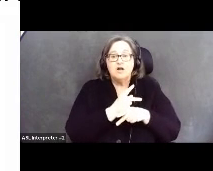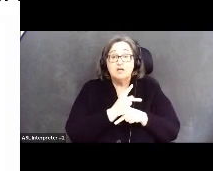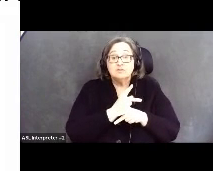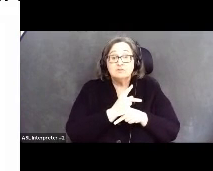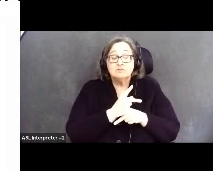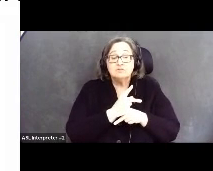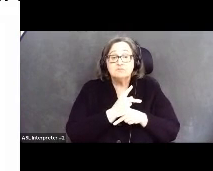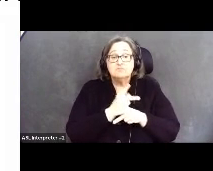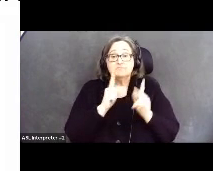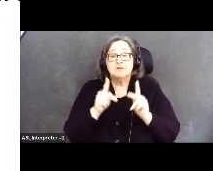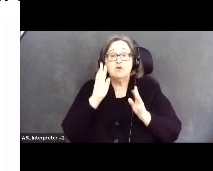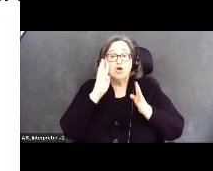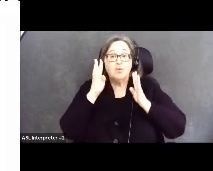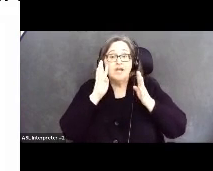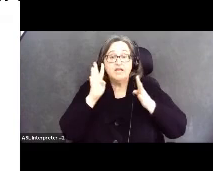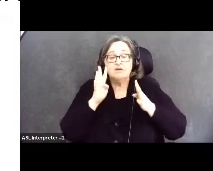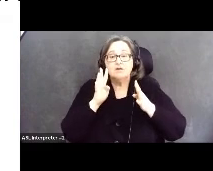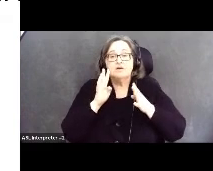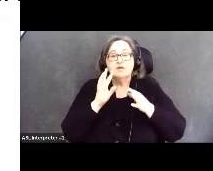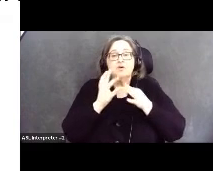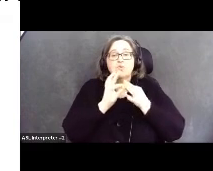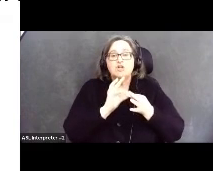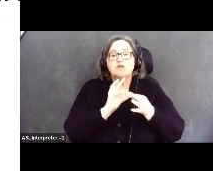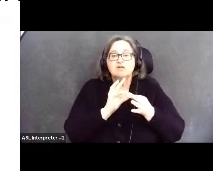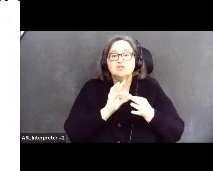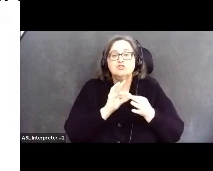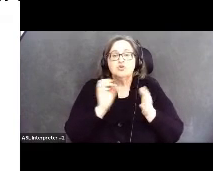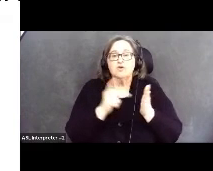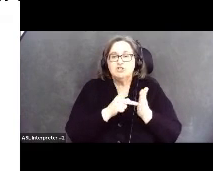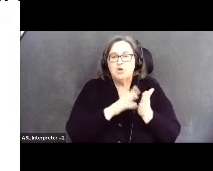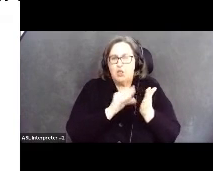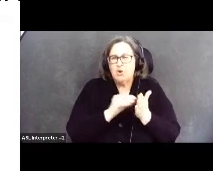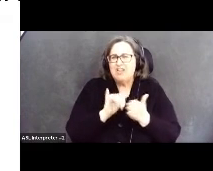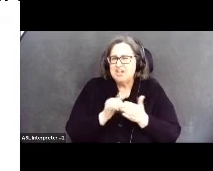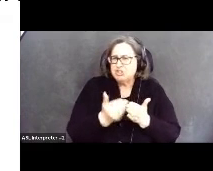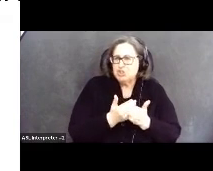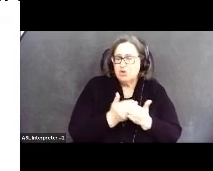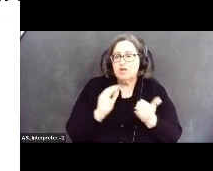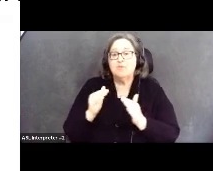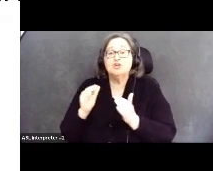created with Return to Learn, which is fairly new compared to Return to Play, which started